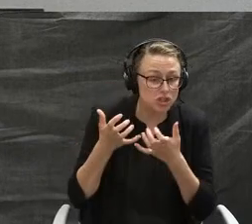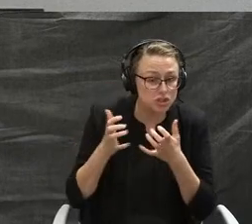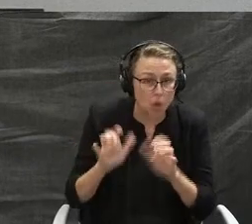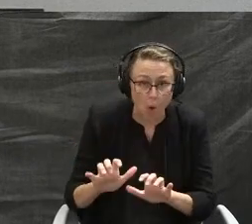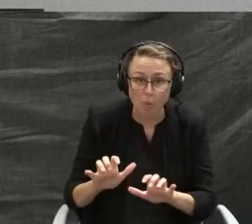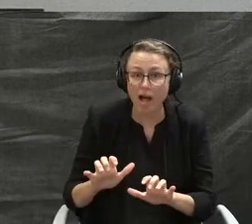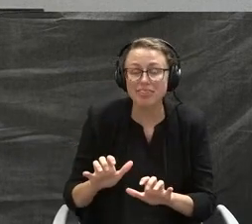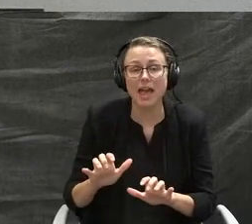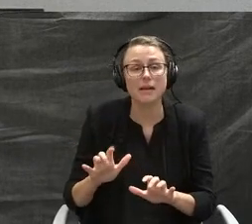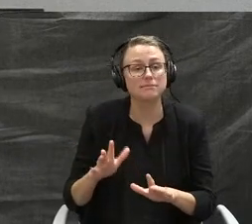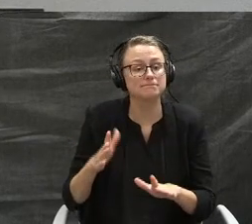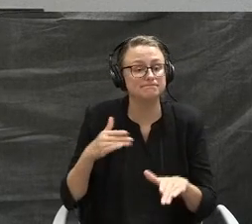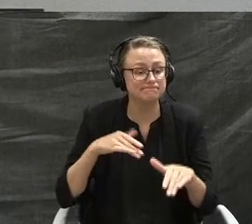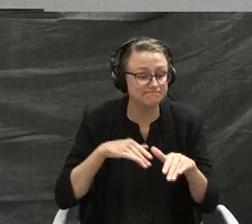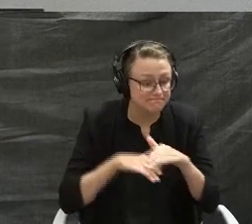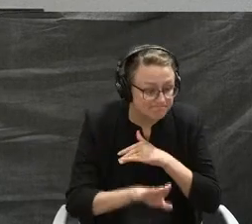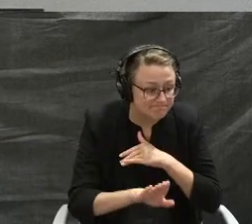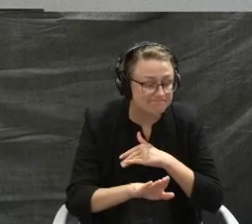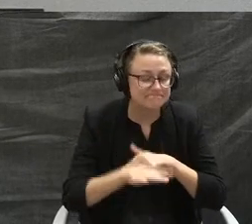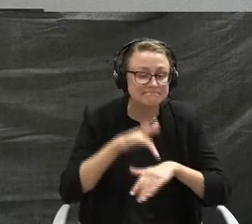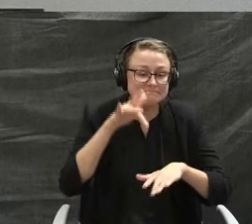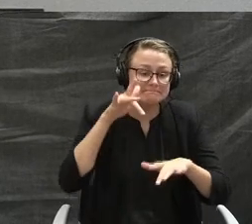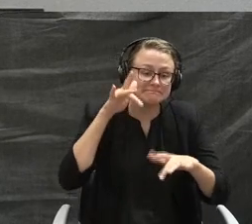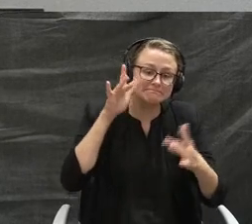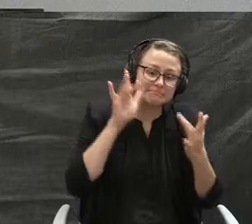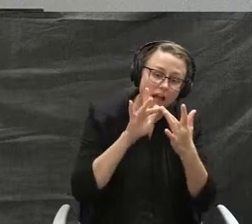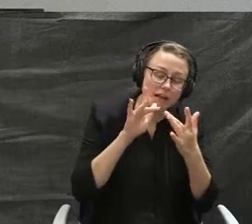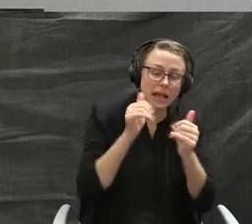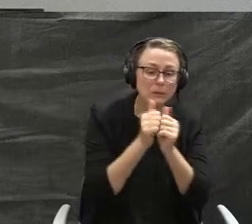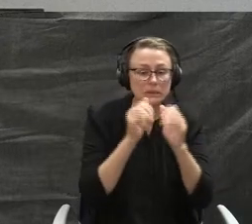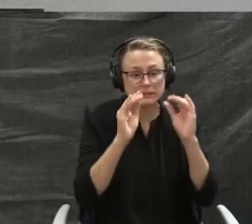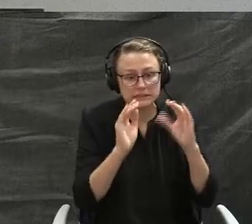the with the teachers or anyone else, then will have to work